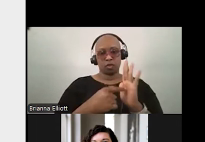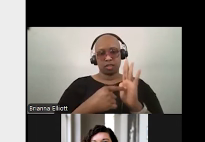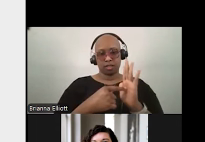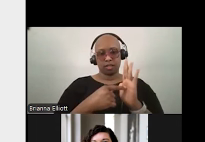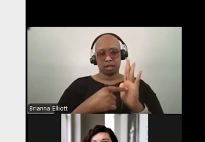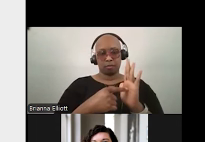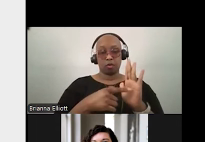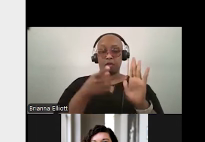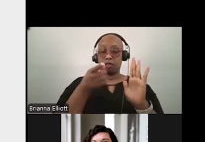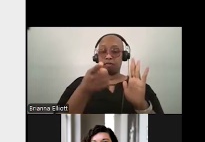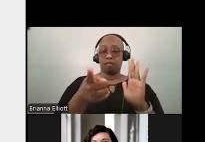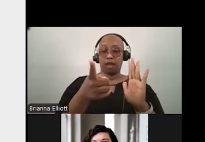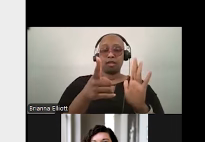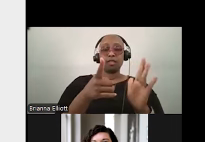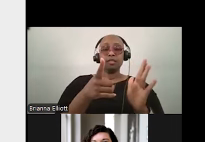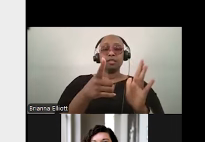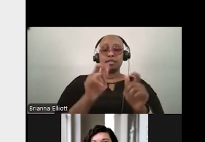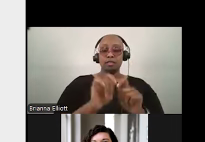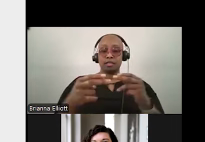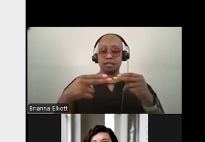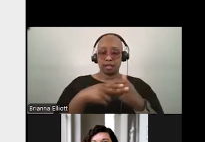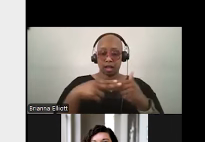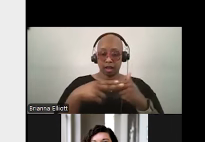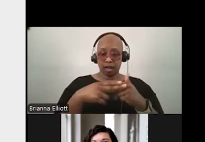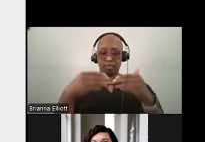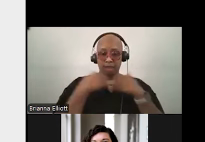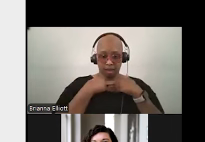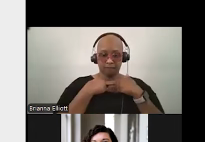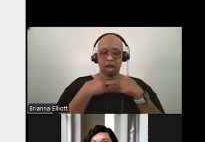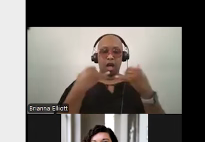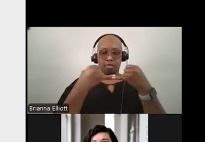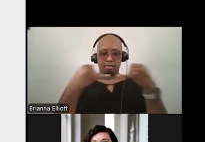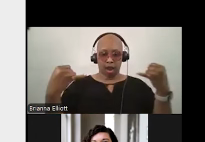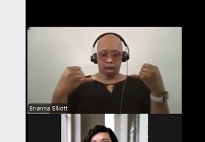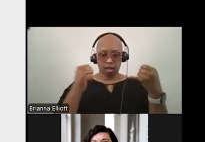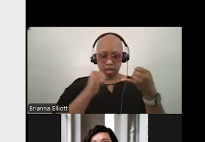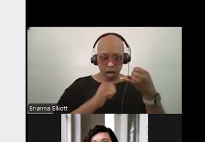there is a line under the words alt text in the heading. That is purely decorative. It